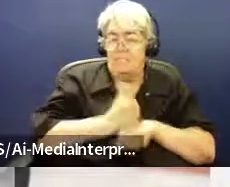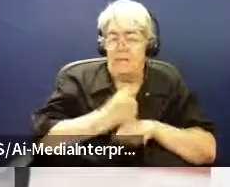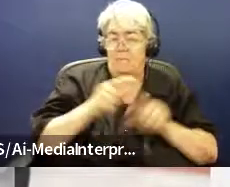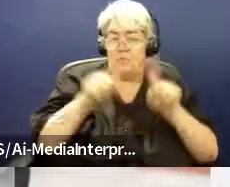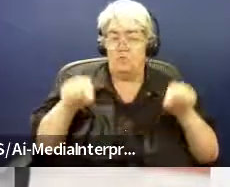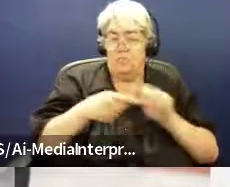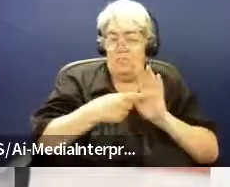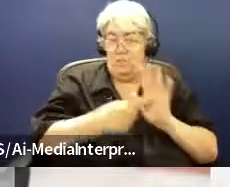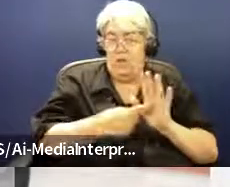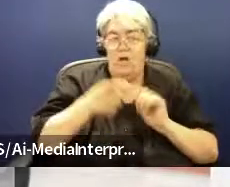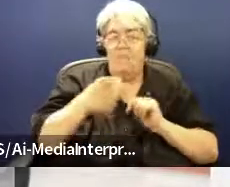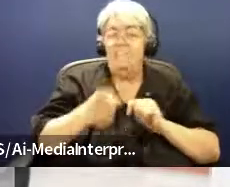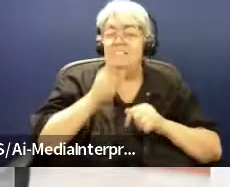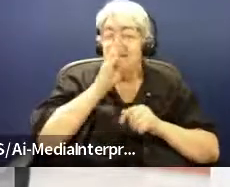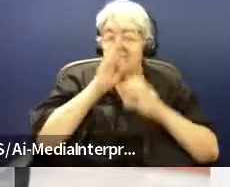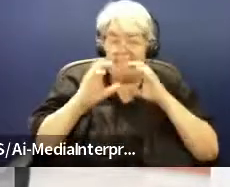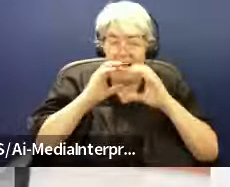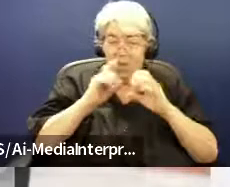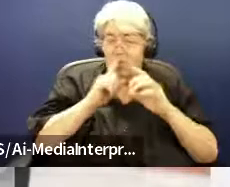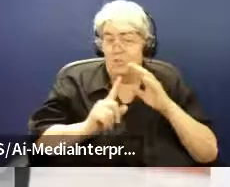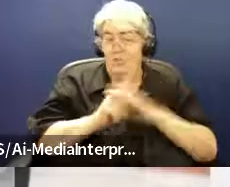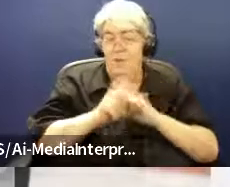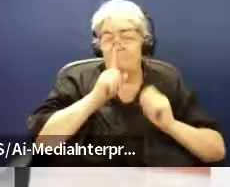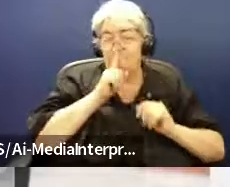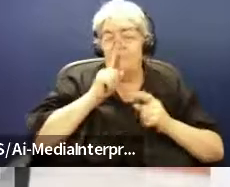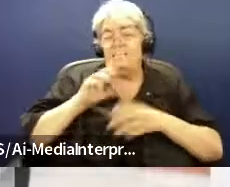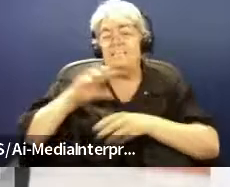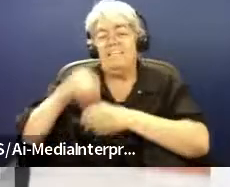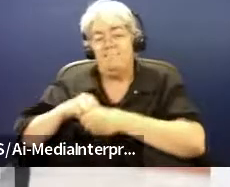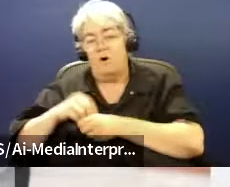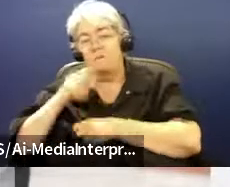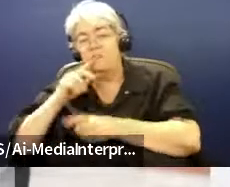the way I configured the screen share, I don't think